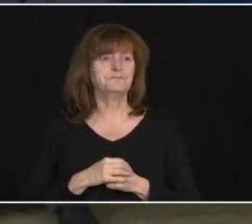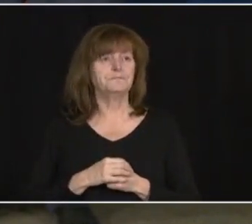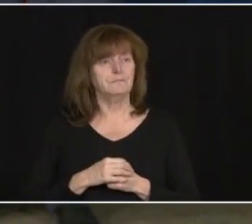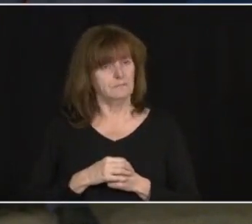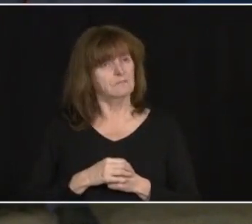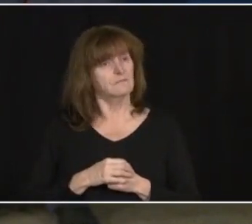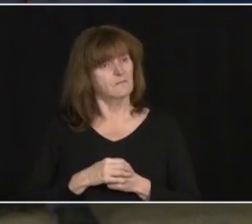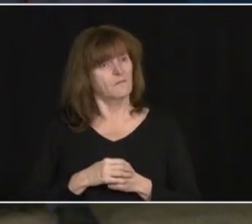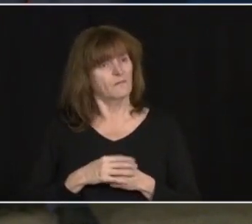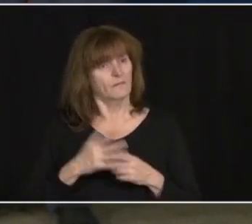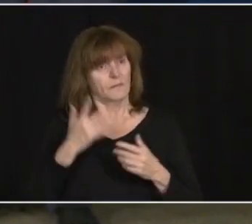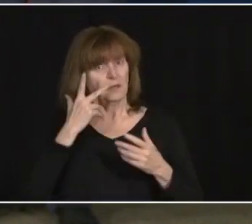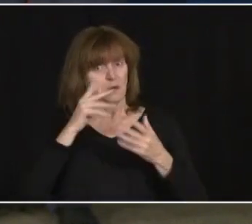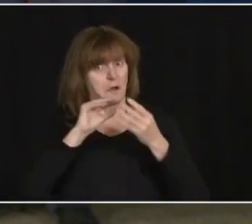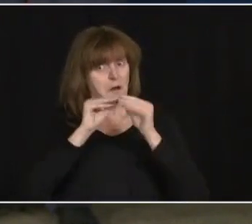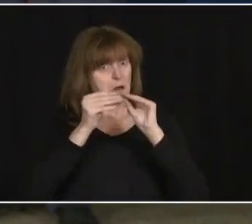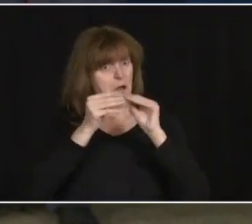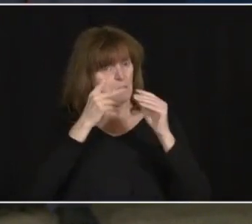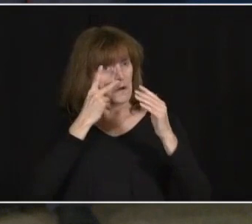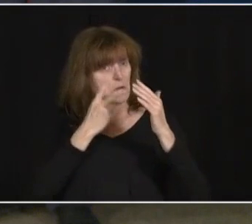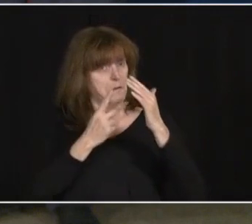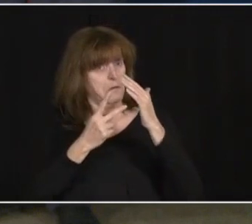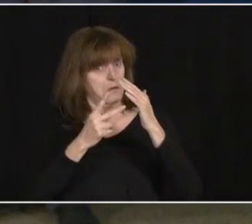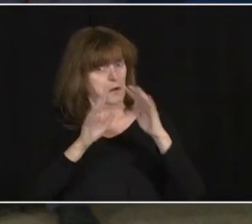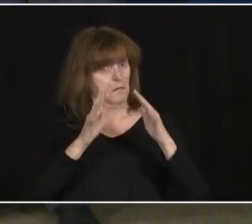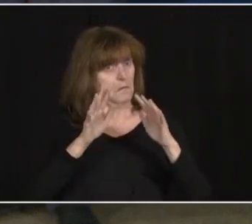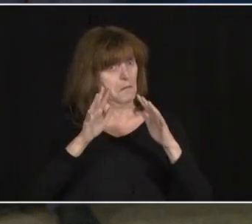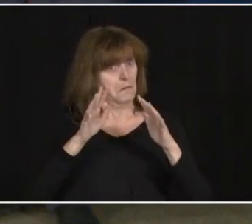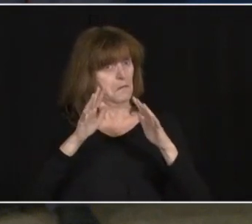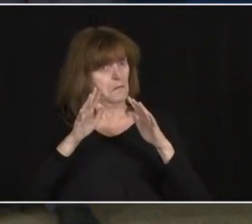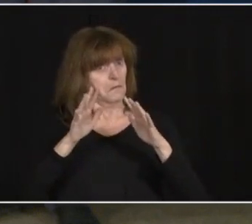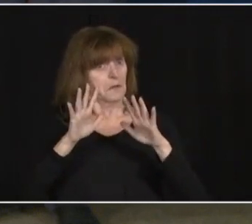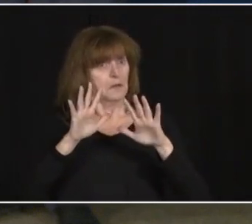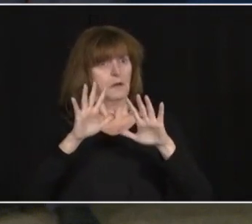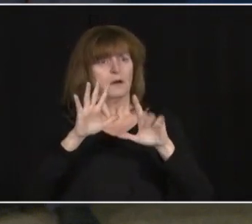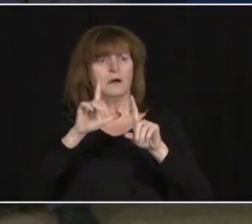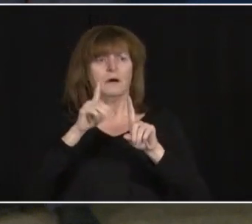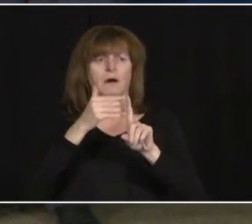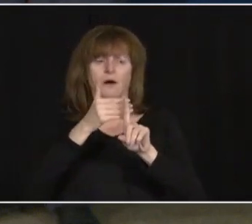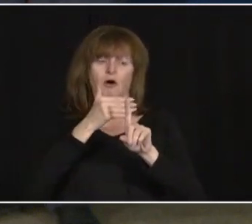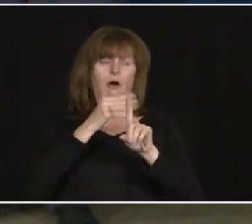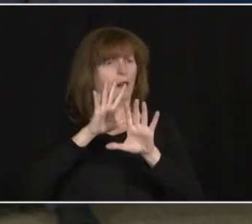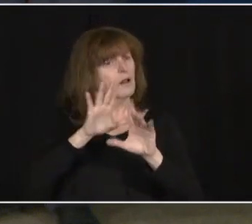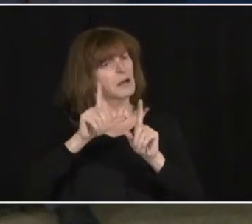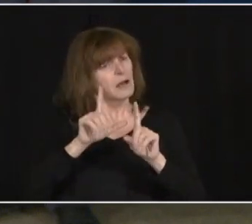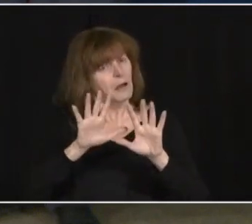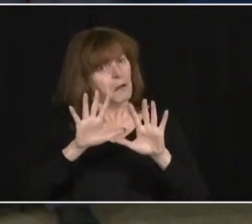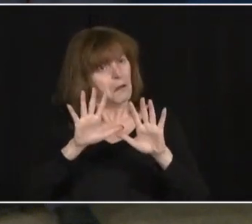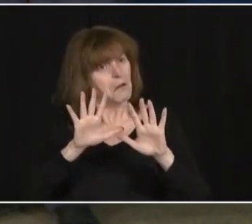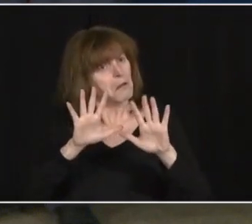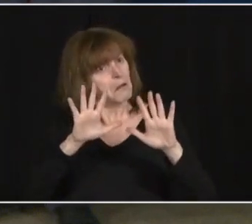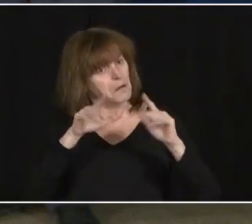unmistakable signs that our collective efforts to stop the spread of COVID-19 are working.